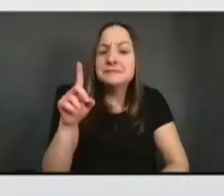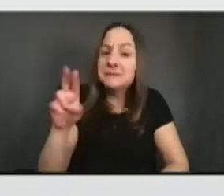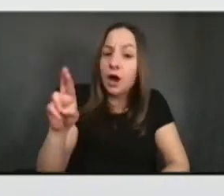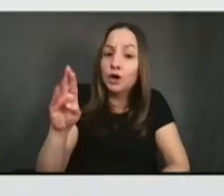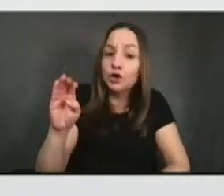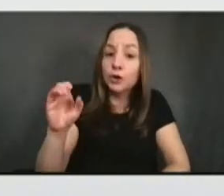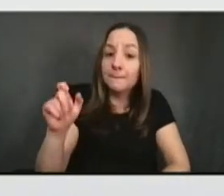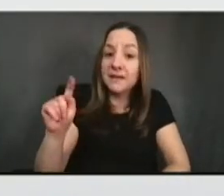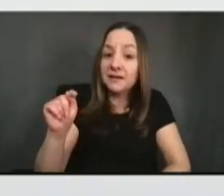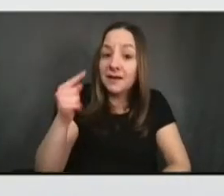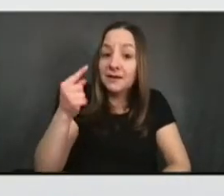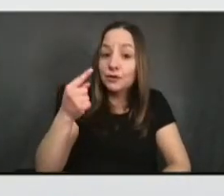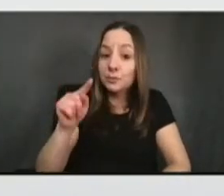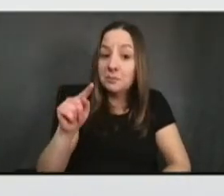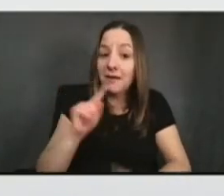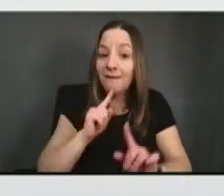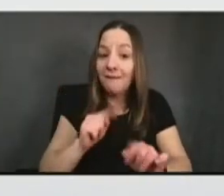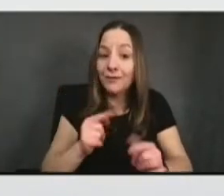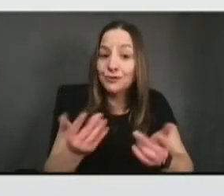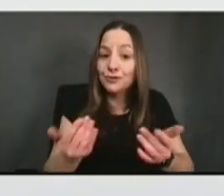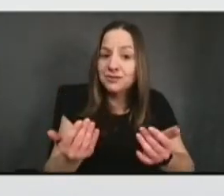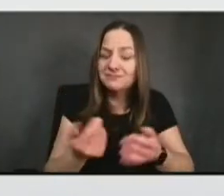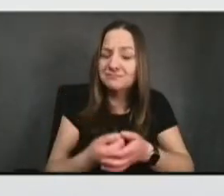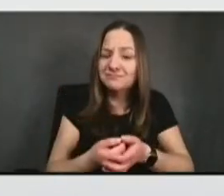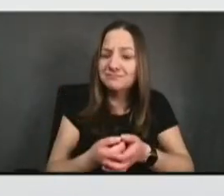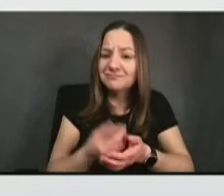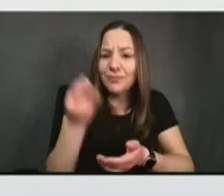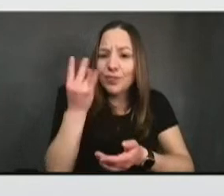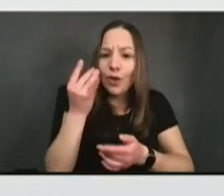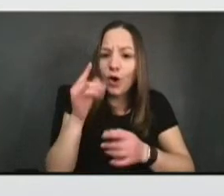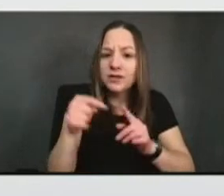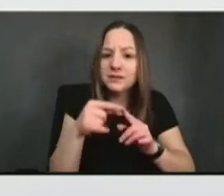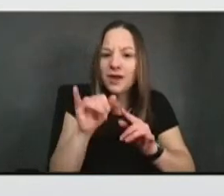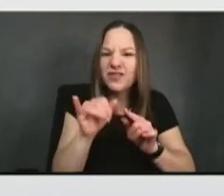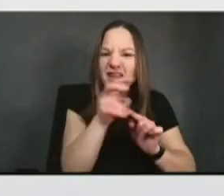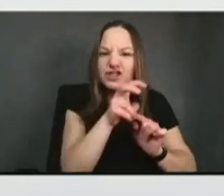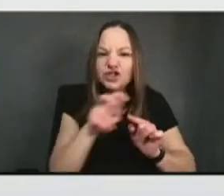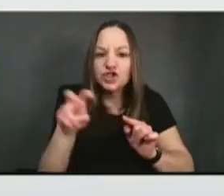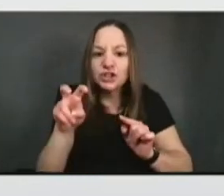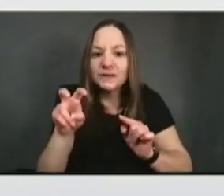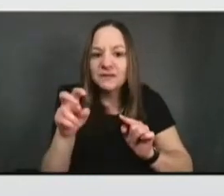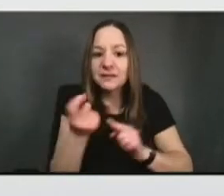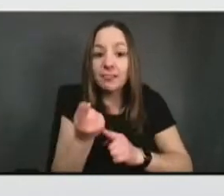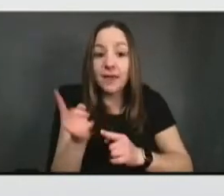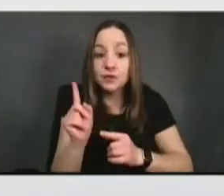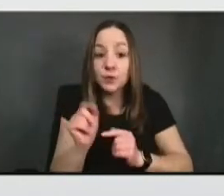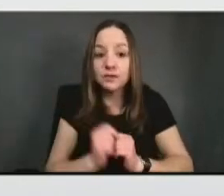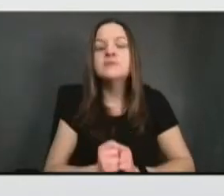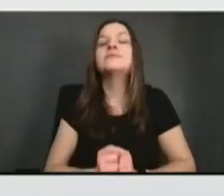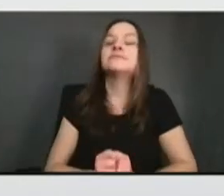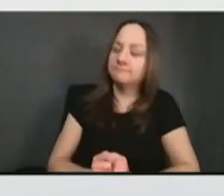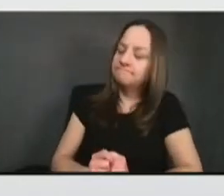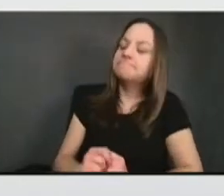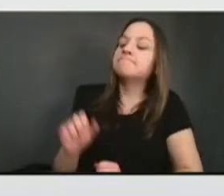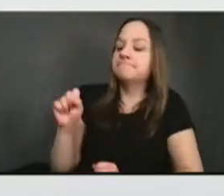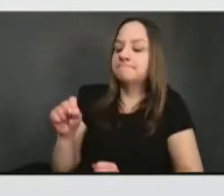Dr Brewster said. I think Dr McKnight. We come to you as well on this question to every thoughts that you can offer on